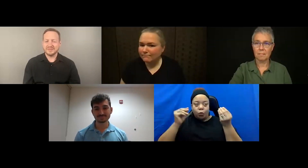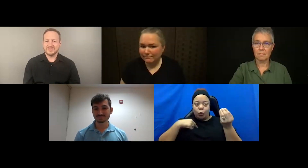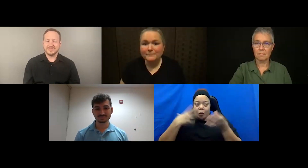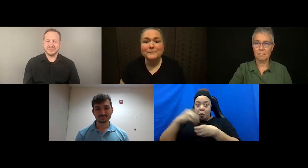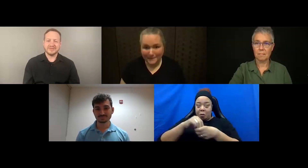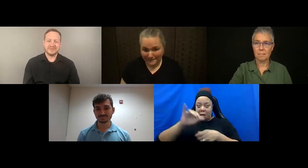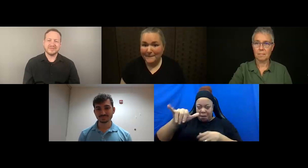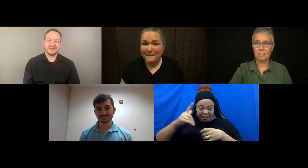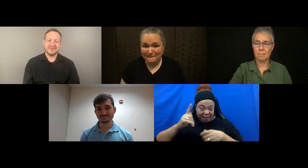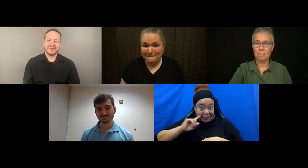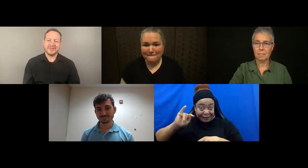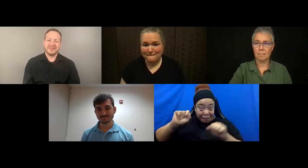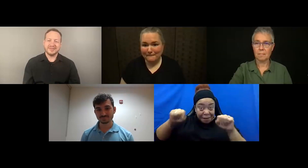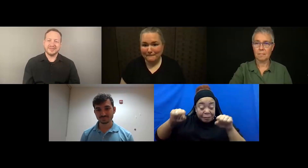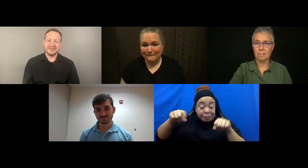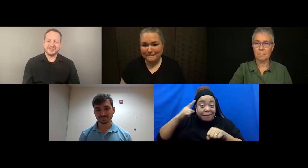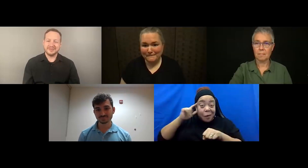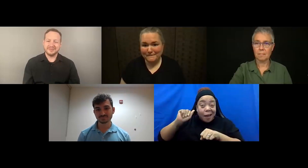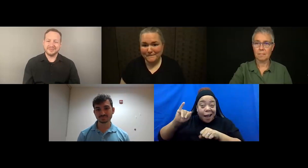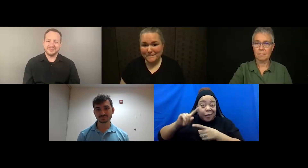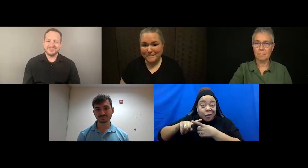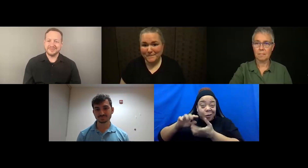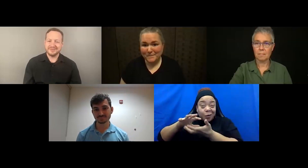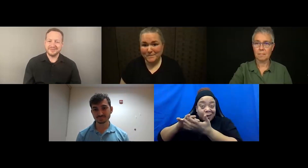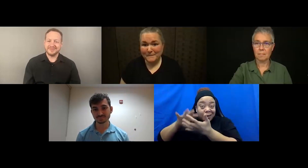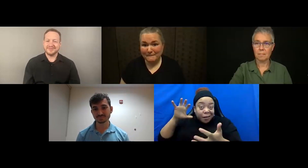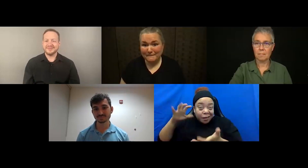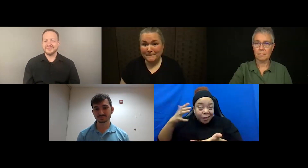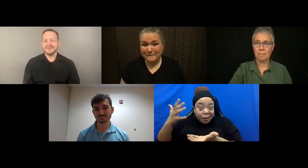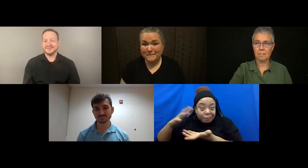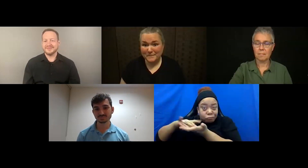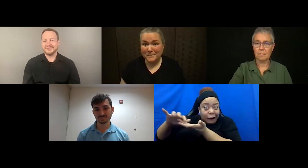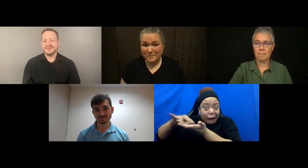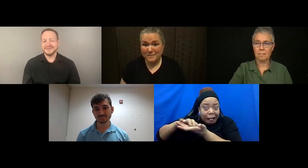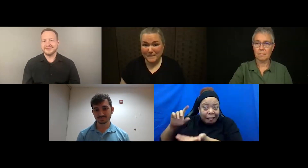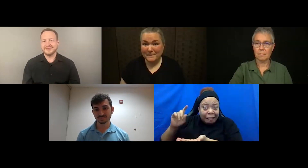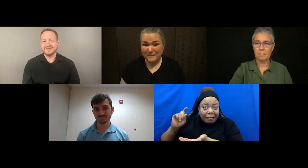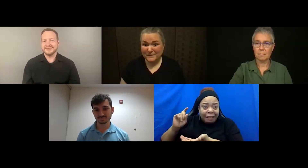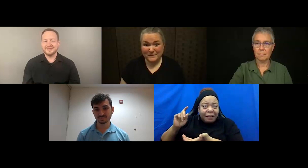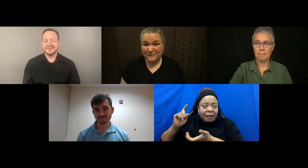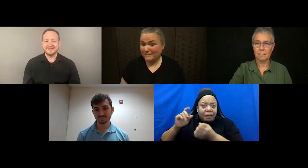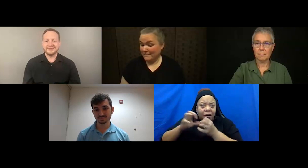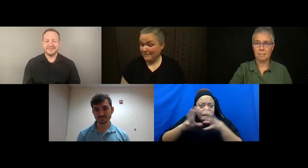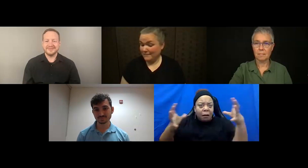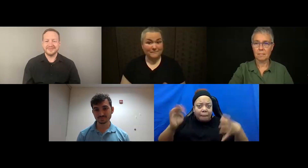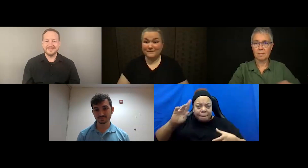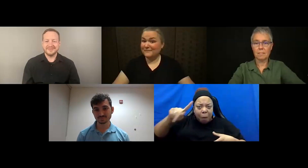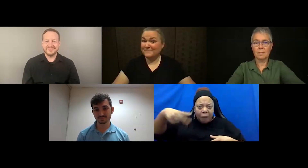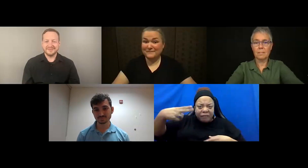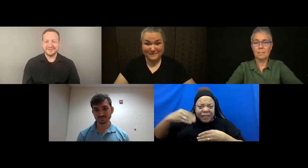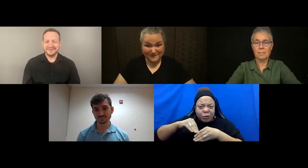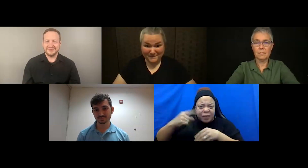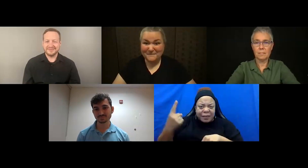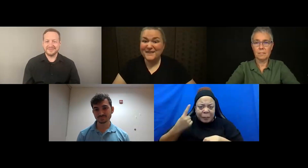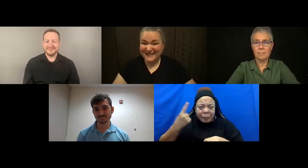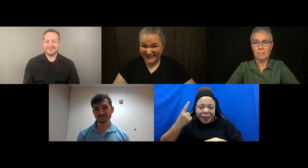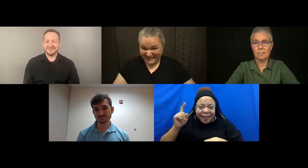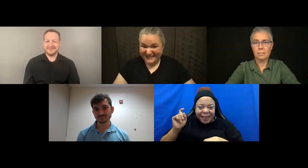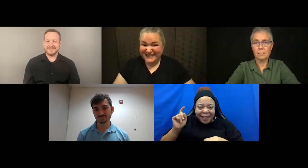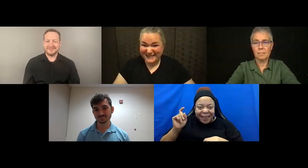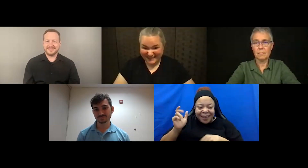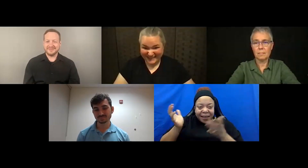It's such a challenge. How? How do we include this Deaf capacity? Can AI work with Braille